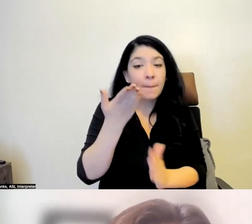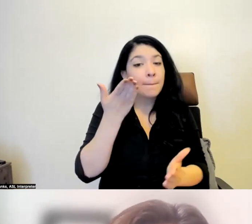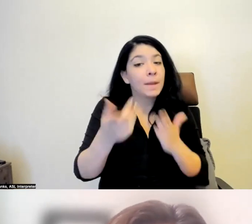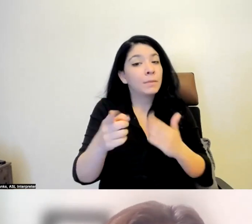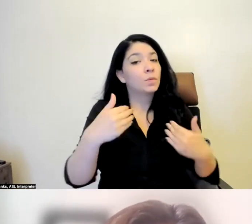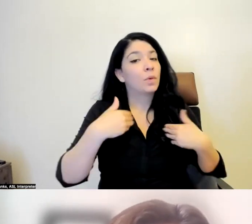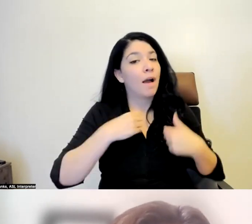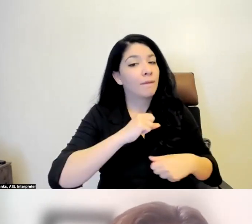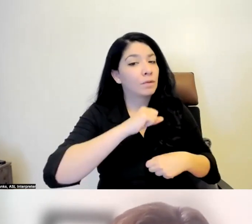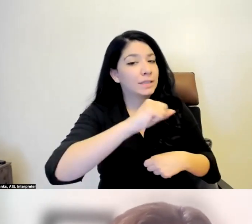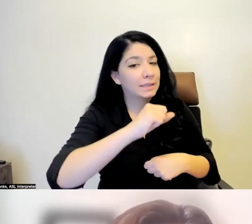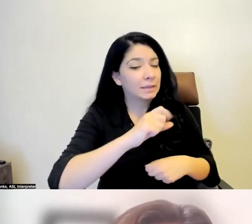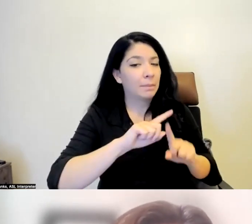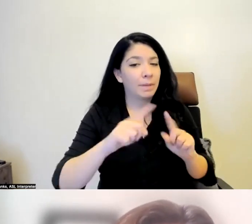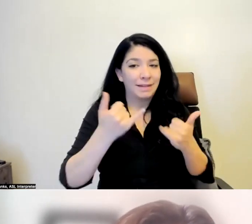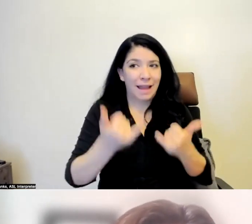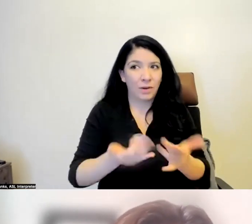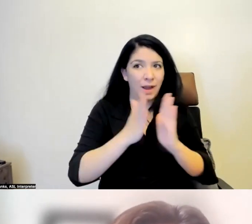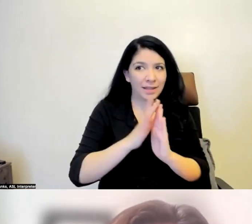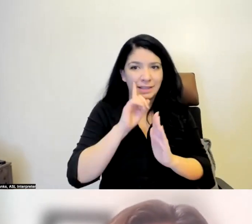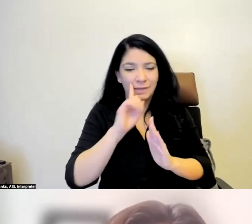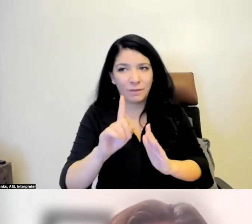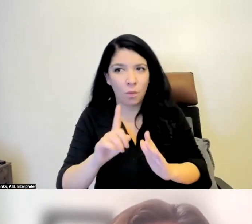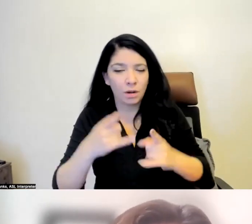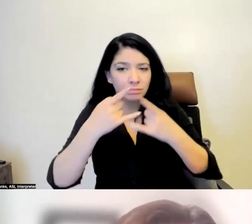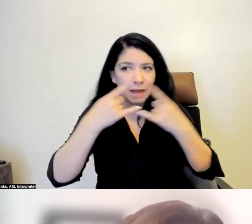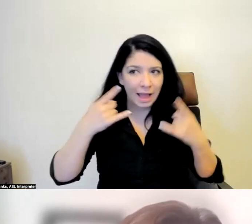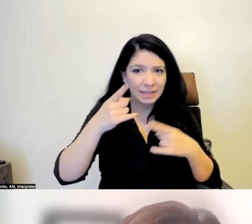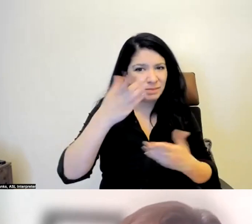the healthcare entity. You are asking for masking and other steps. In that situation